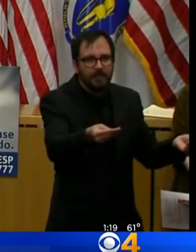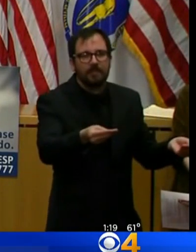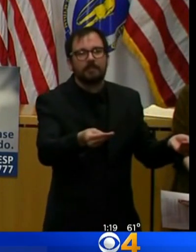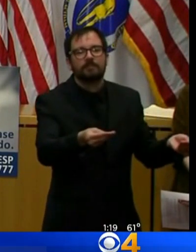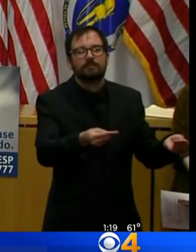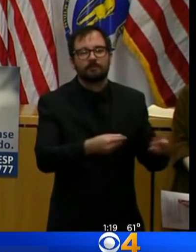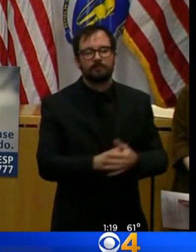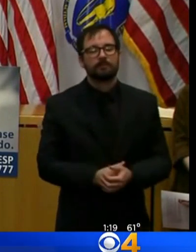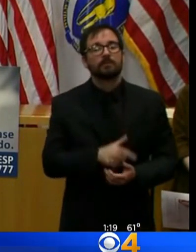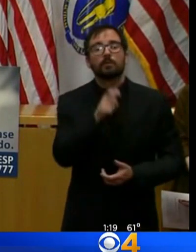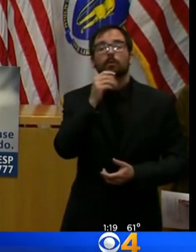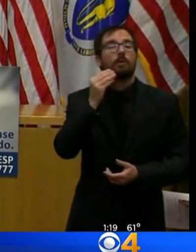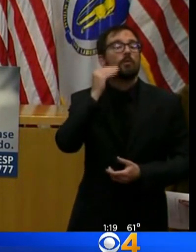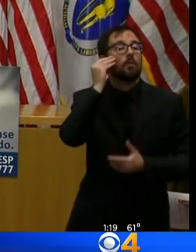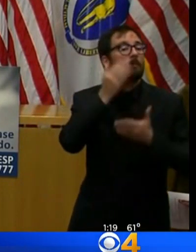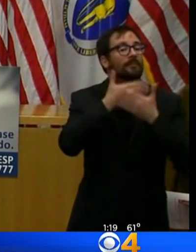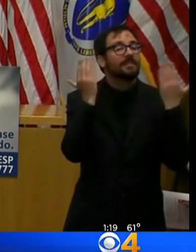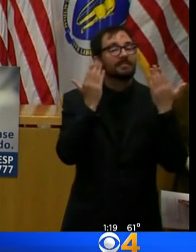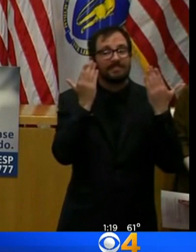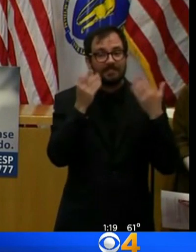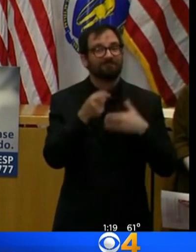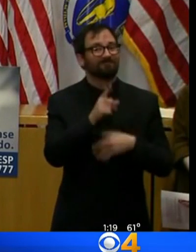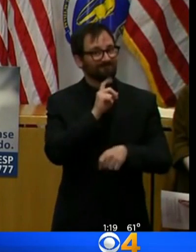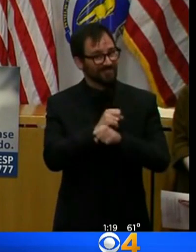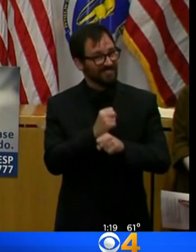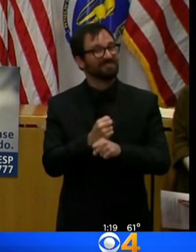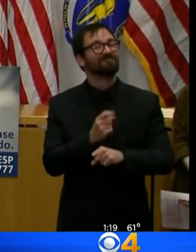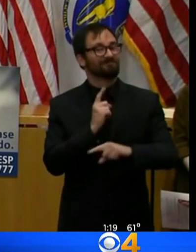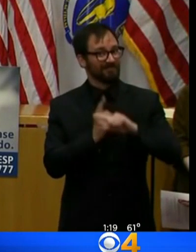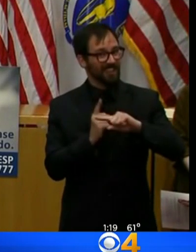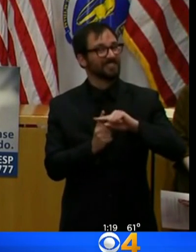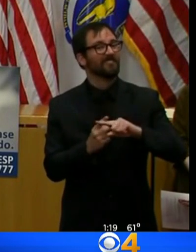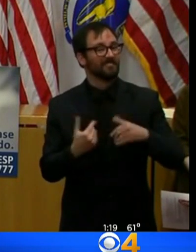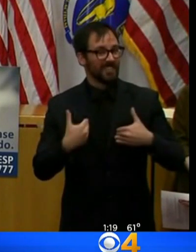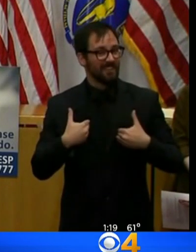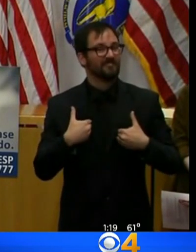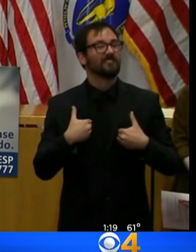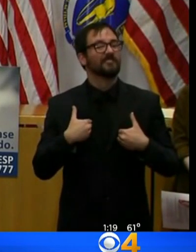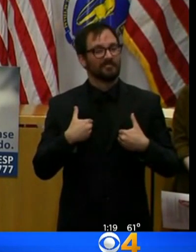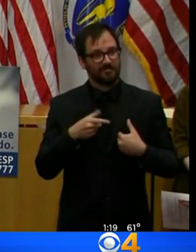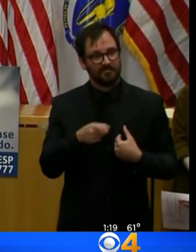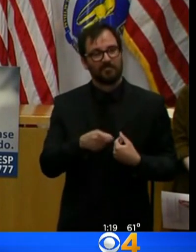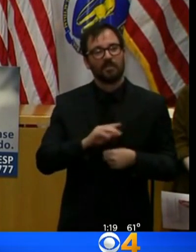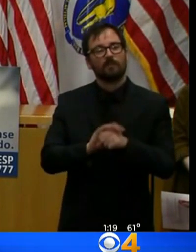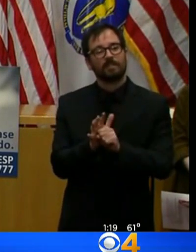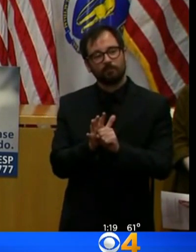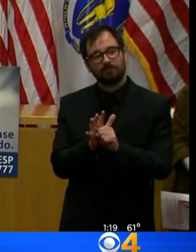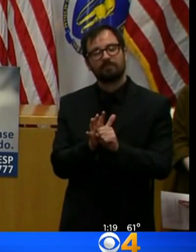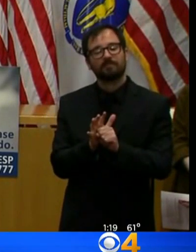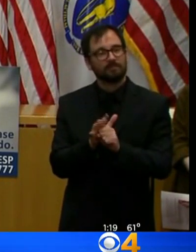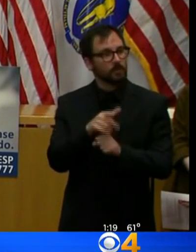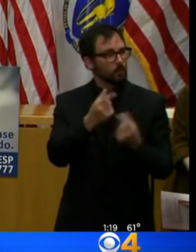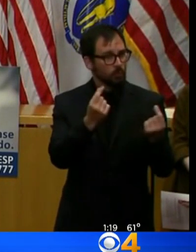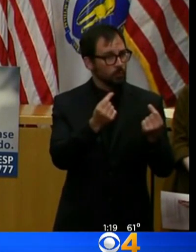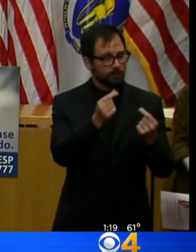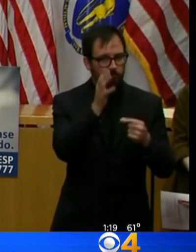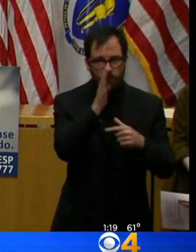THESE PRODUCTS. FOR INDIVIDUALS WHO ARE HOMELESS OR WHO TESTED POSITIVE FOR COVID-19 AND CHELSEA, THE